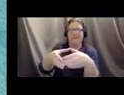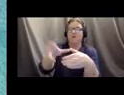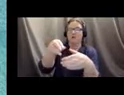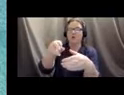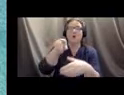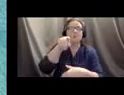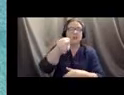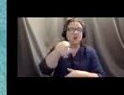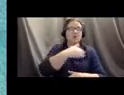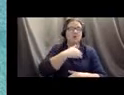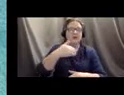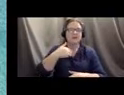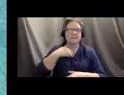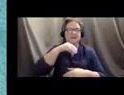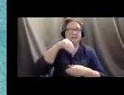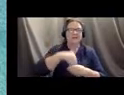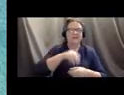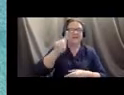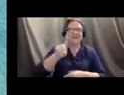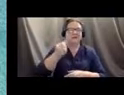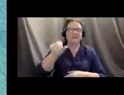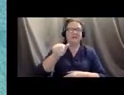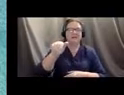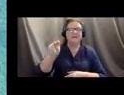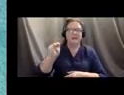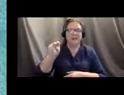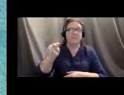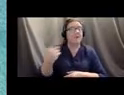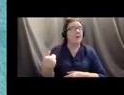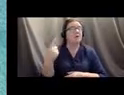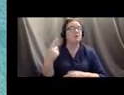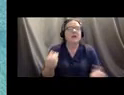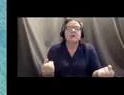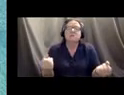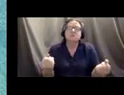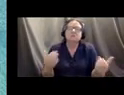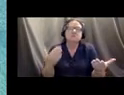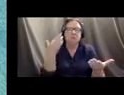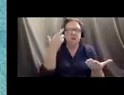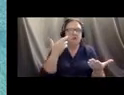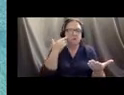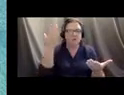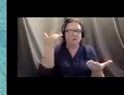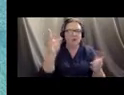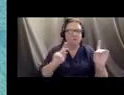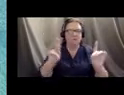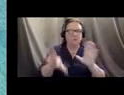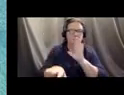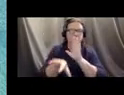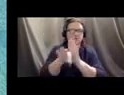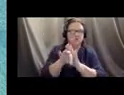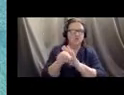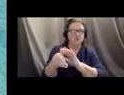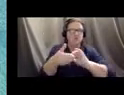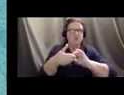member of DAN. There are many reasons why people choose to collaborate.